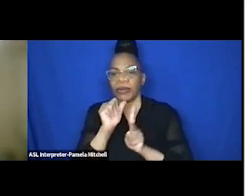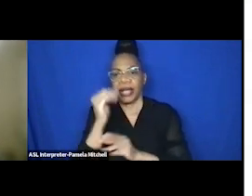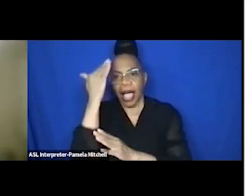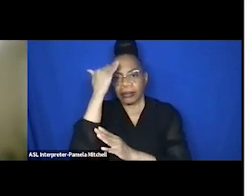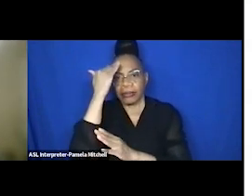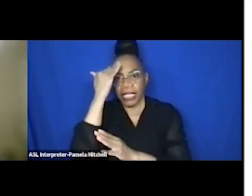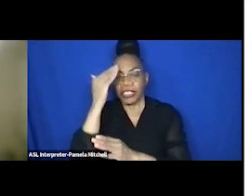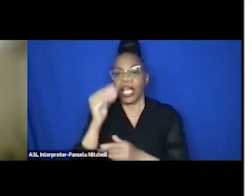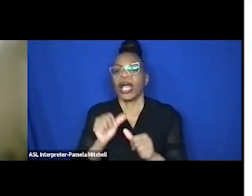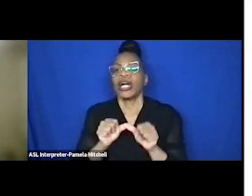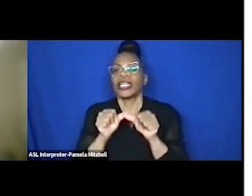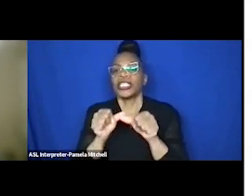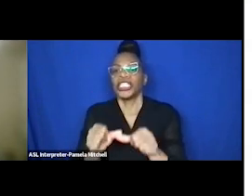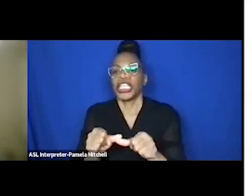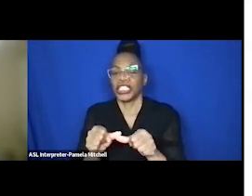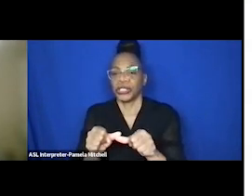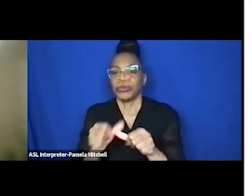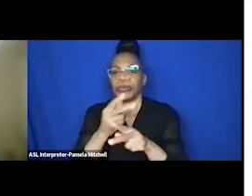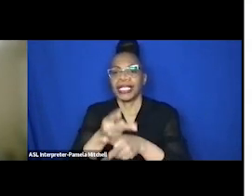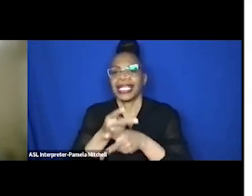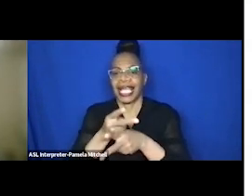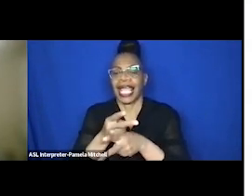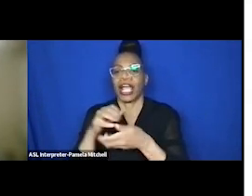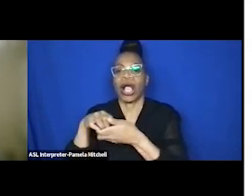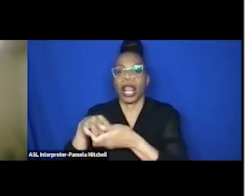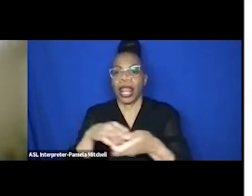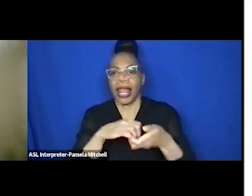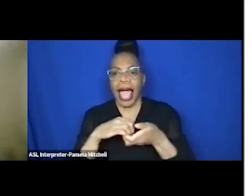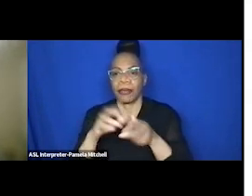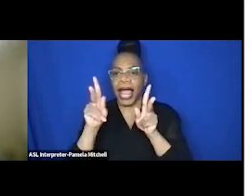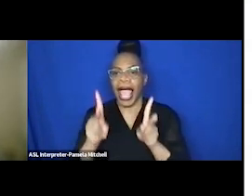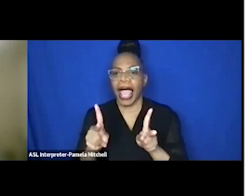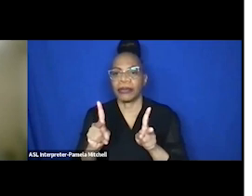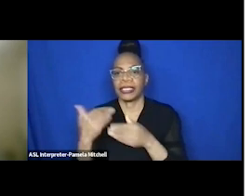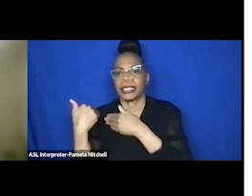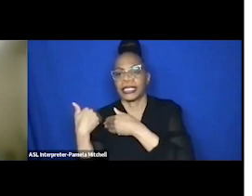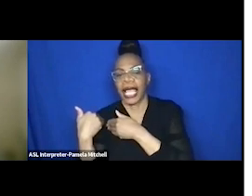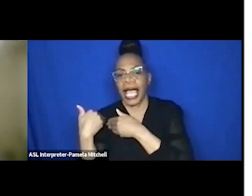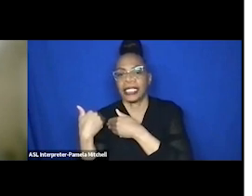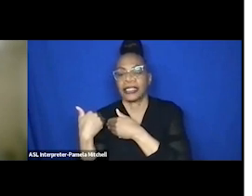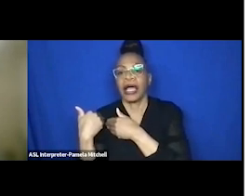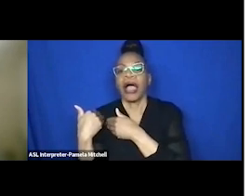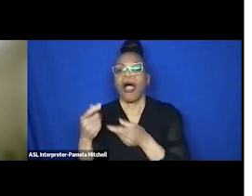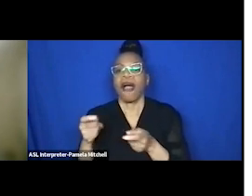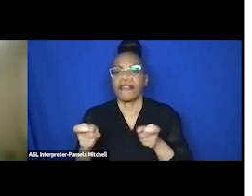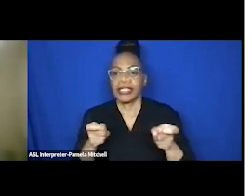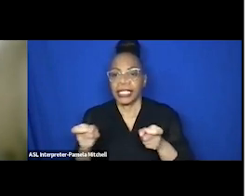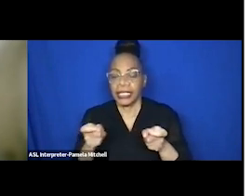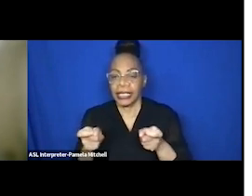continuum of care collaborative applicants are tasked with carrying out and facilitating a competitive funding process